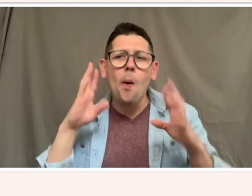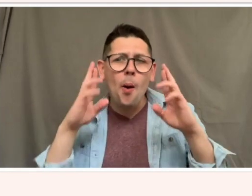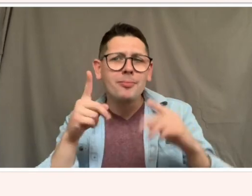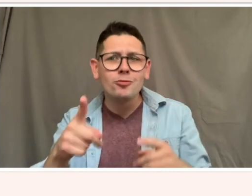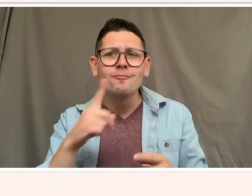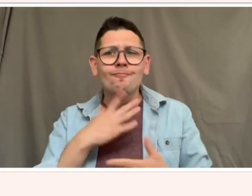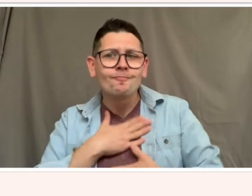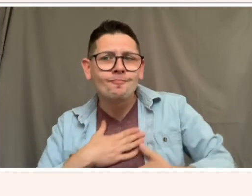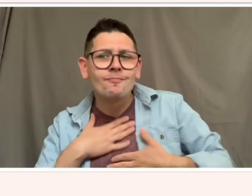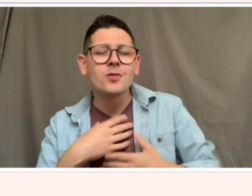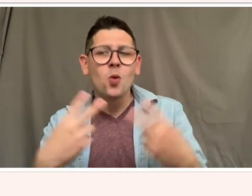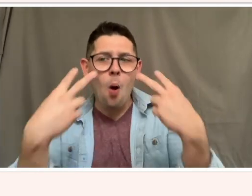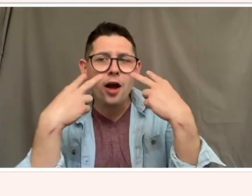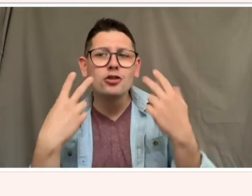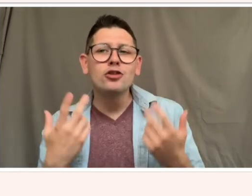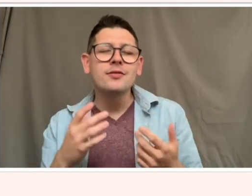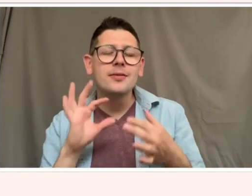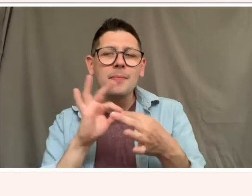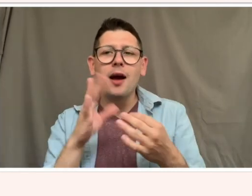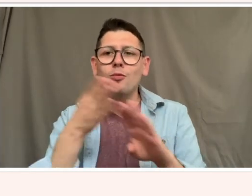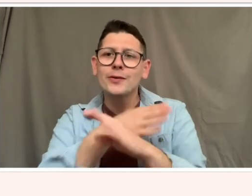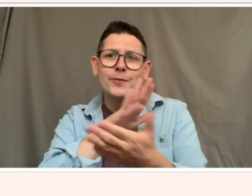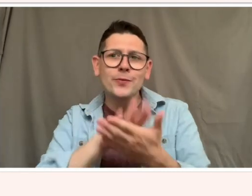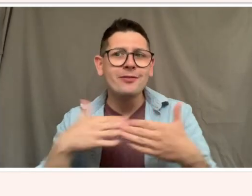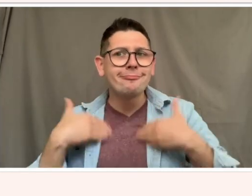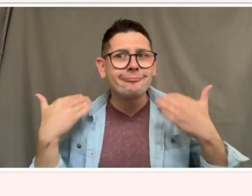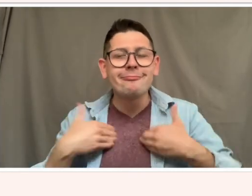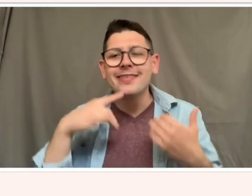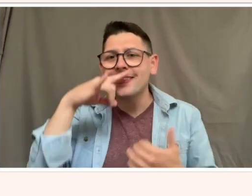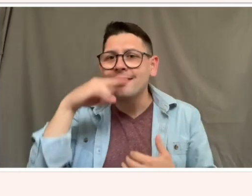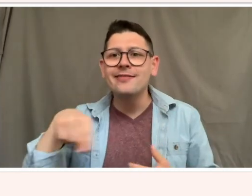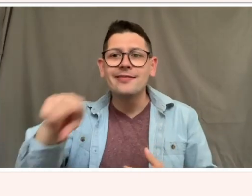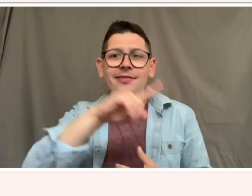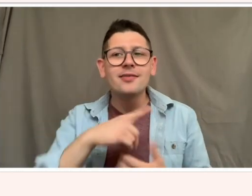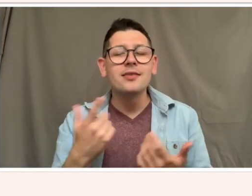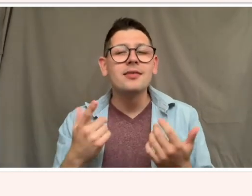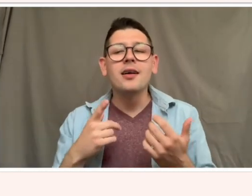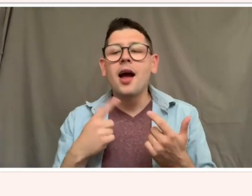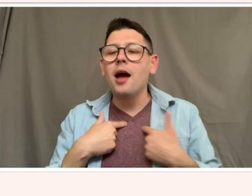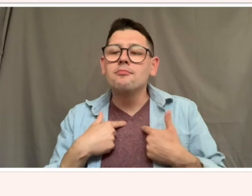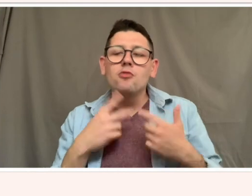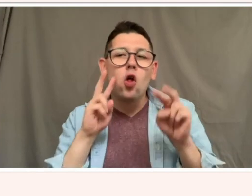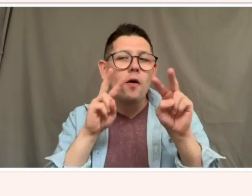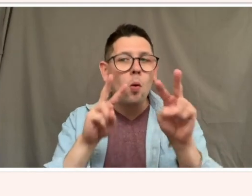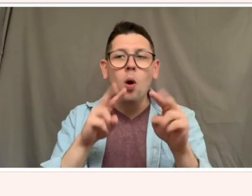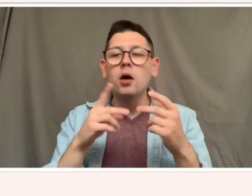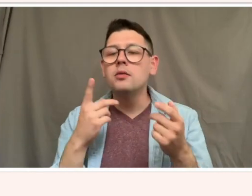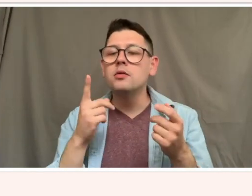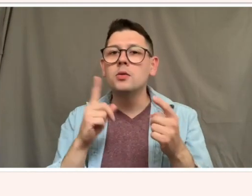That's all for now on my mind. I hope you enjoyed watching this video and learning what we're doing.